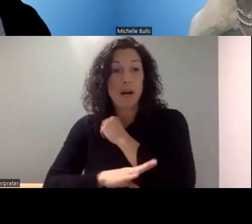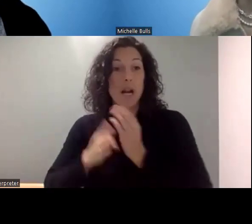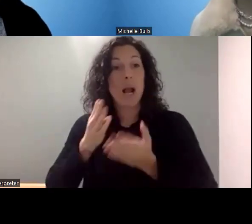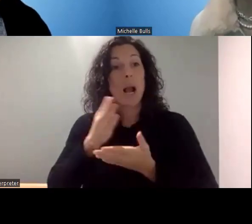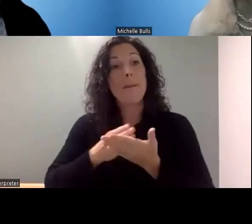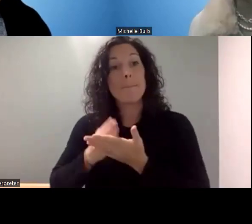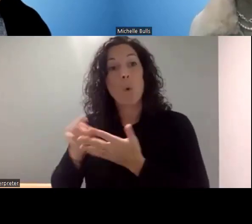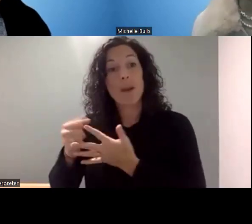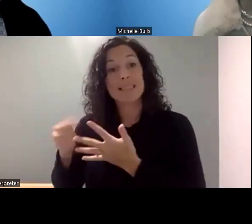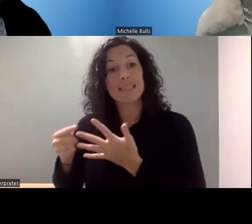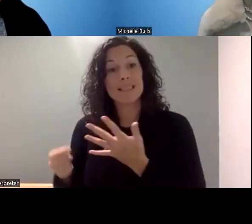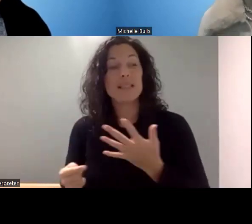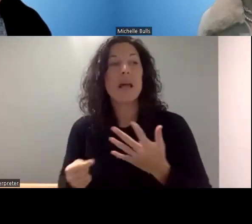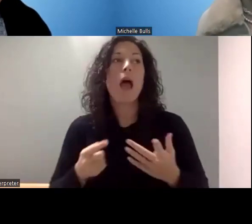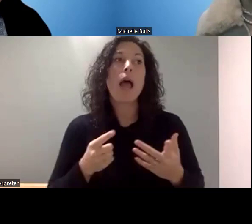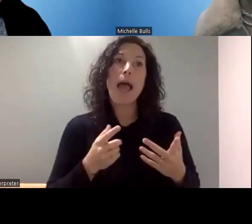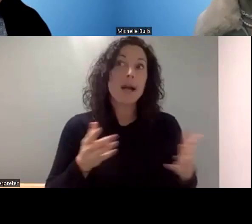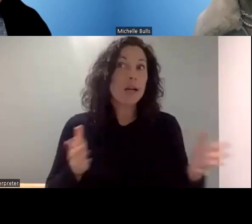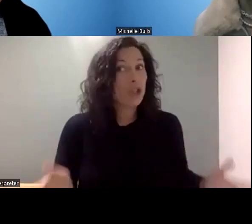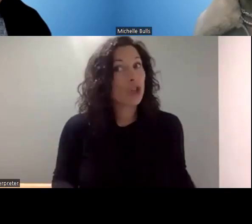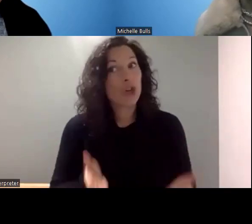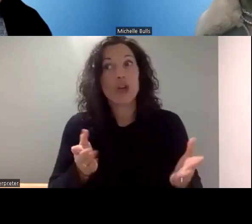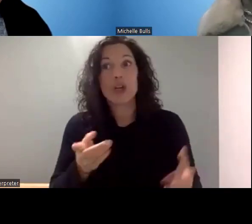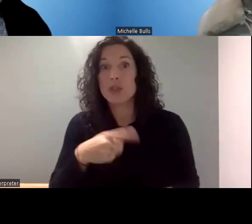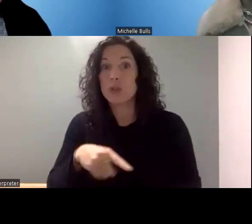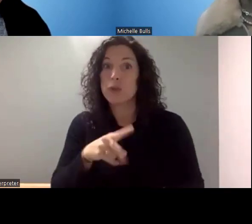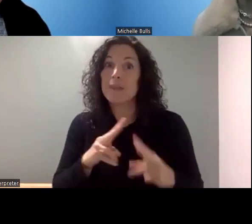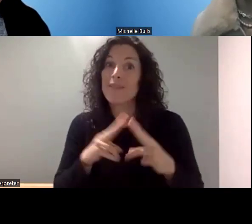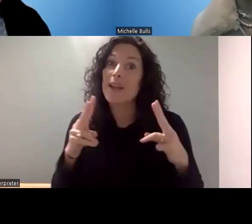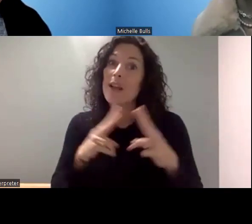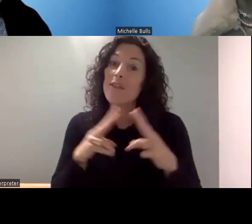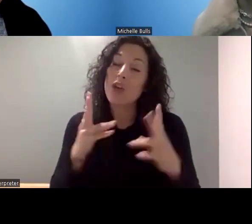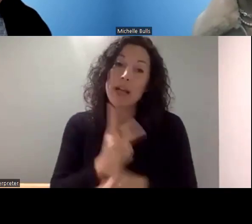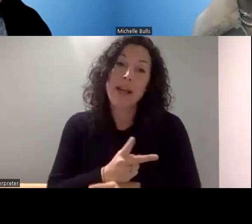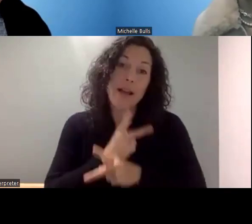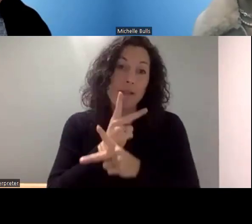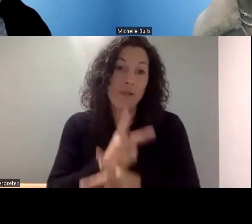I would strongly encourage you to be very careful about that because if, in fact,